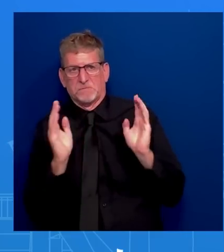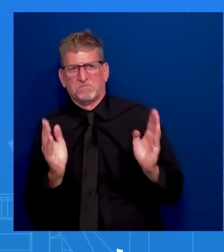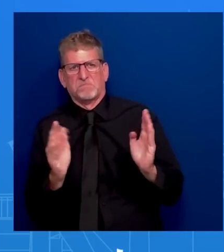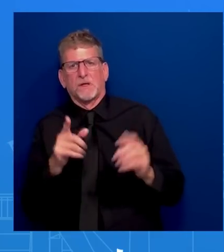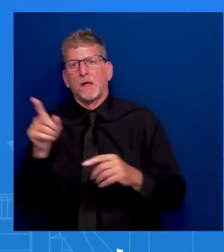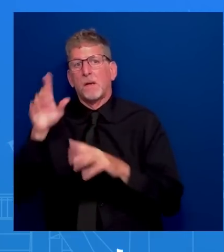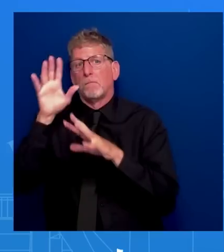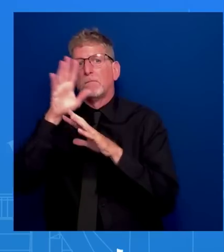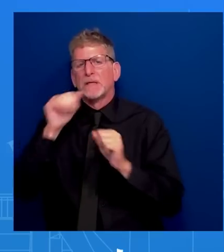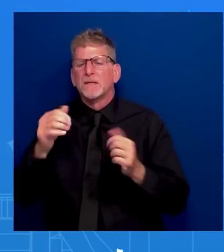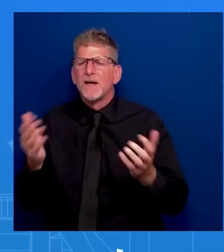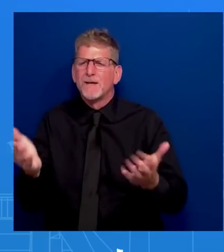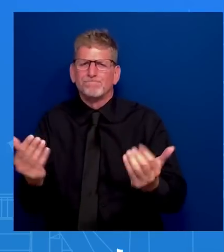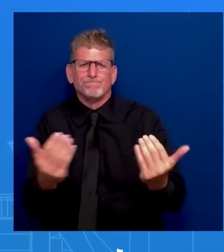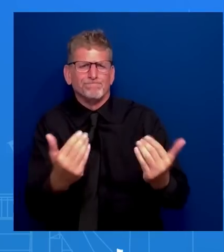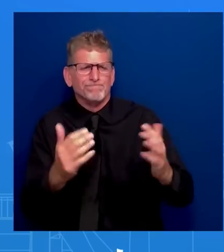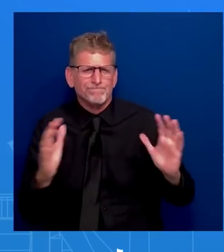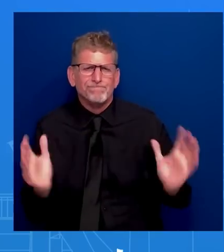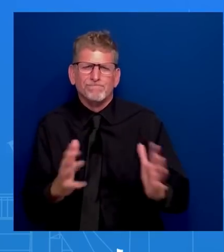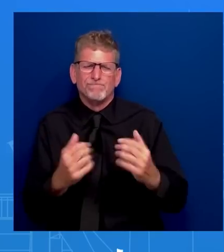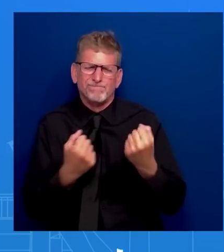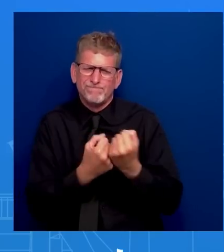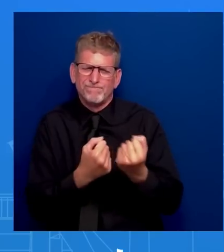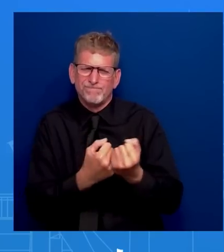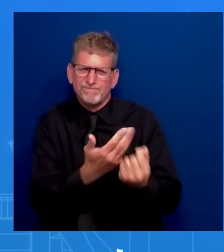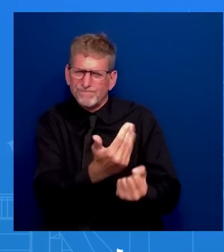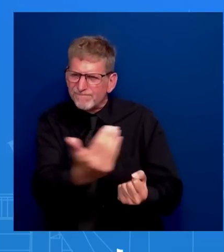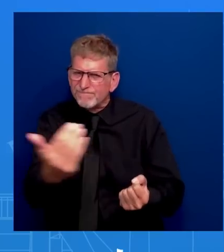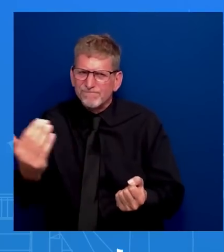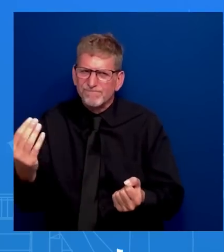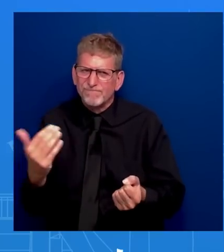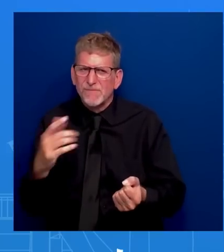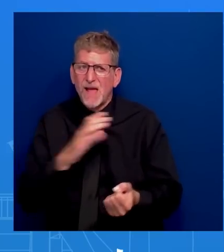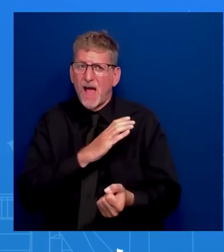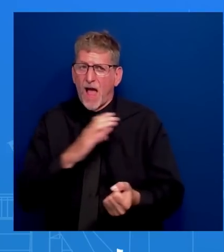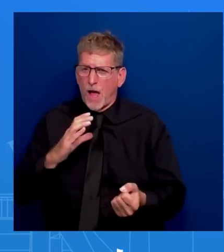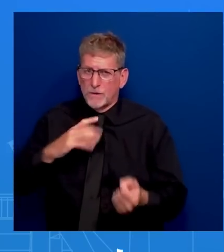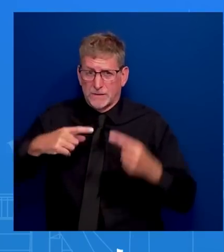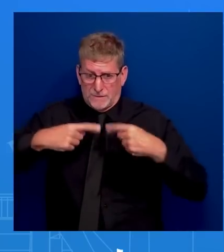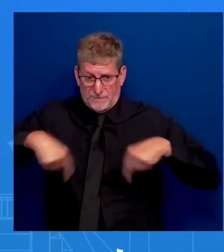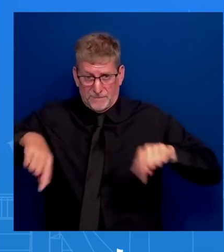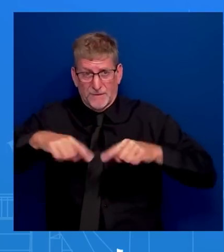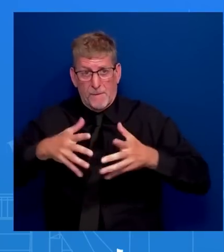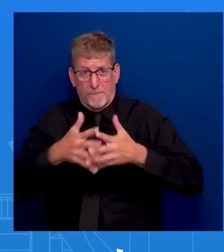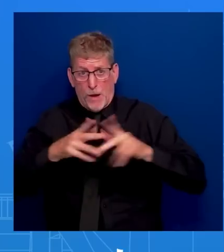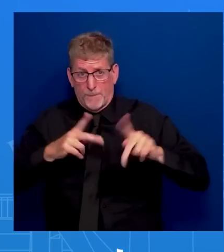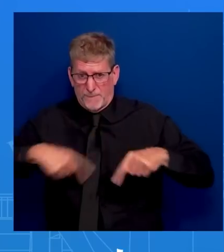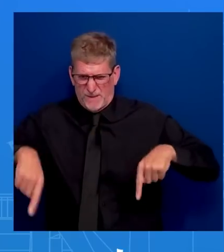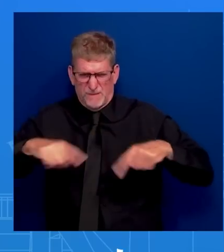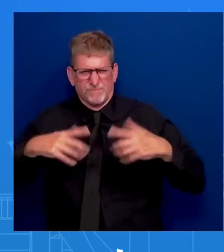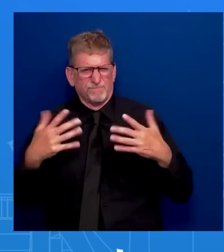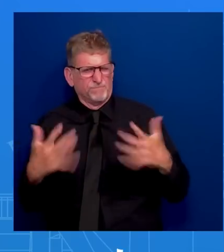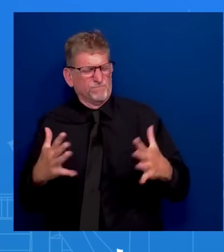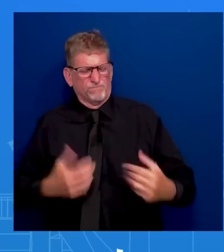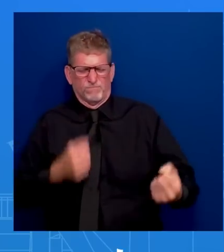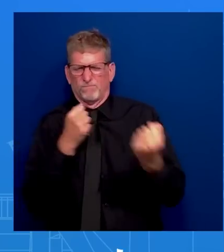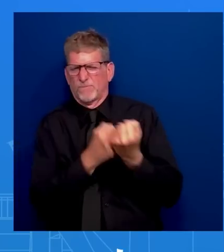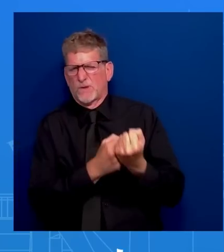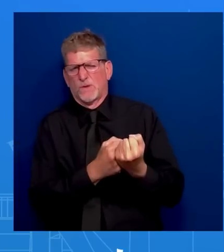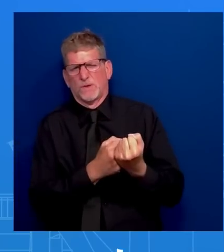about how we support the -- this expansion, this ratification that we saw today with Sweden and Finland.